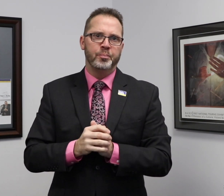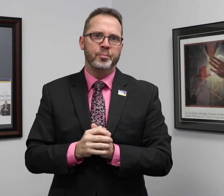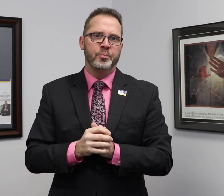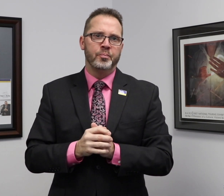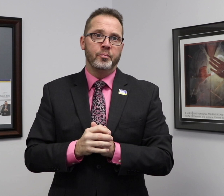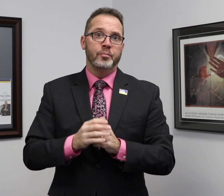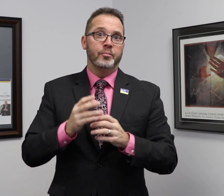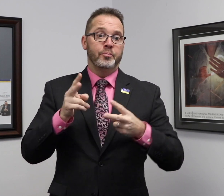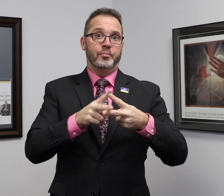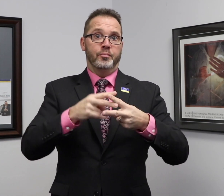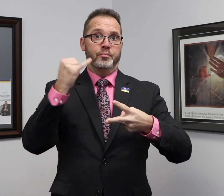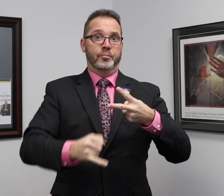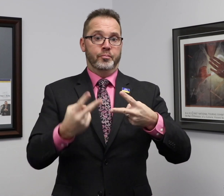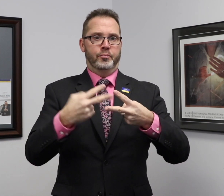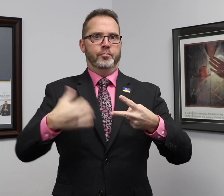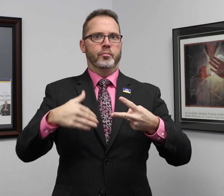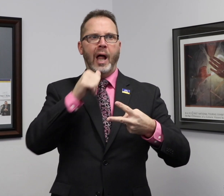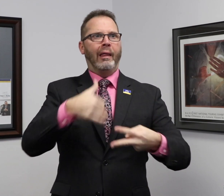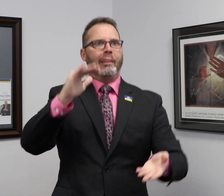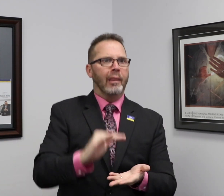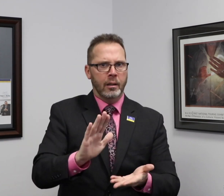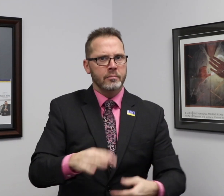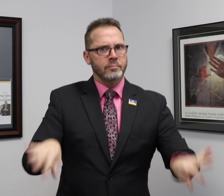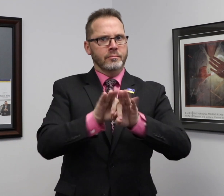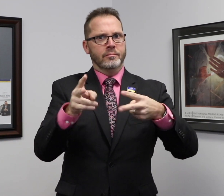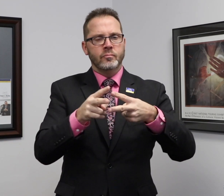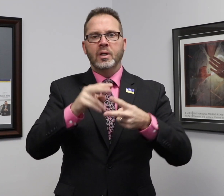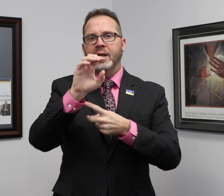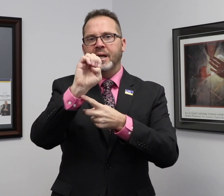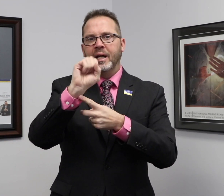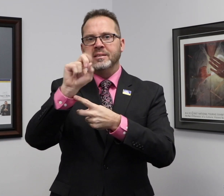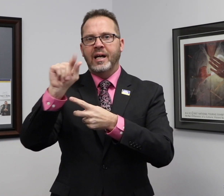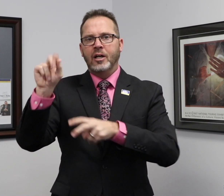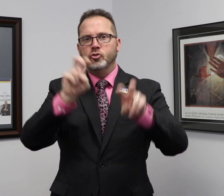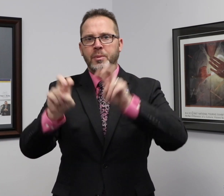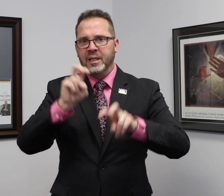Last, but not least, we have two updates related to the ESDAA.